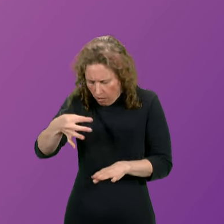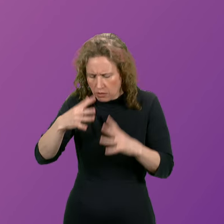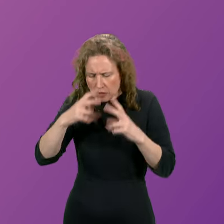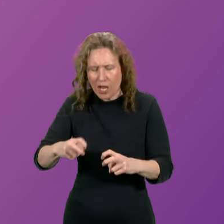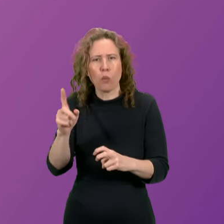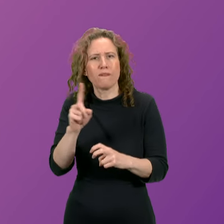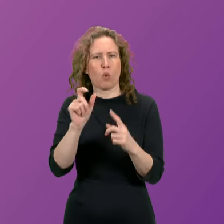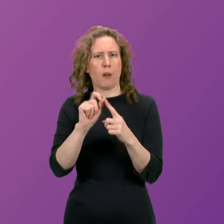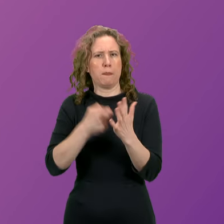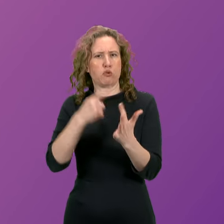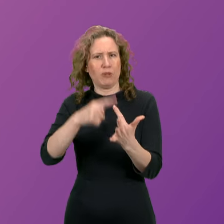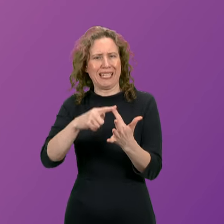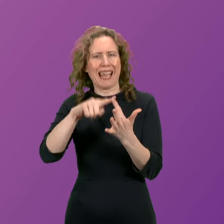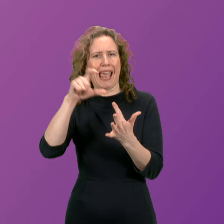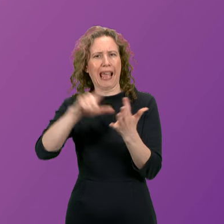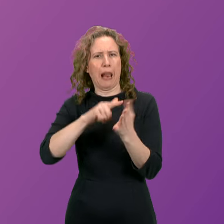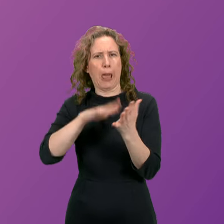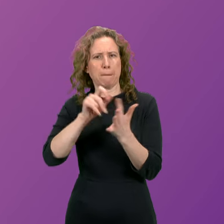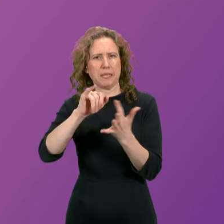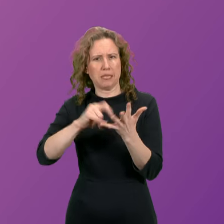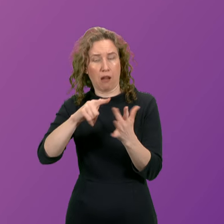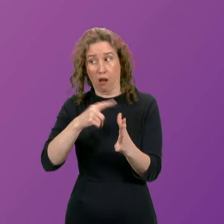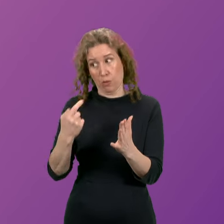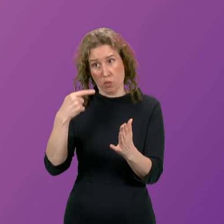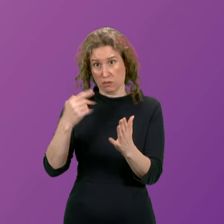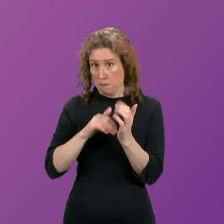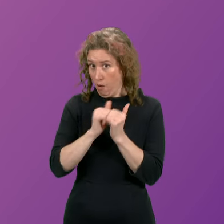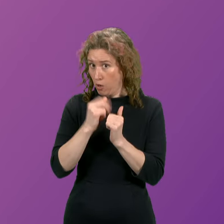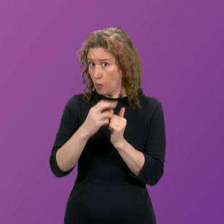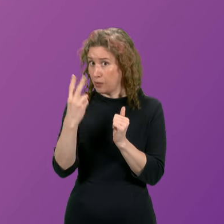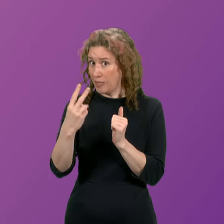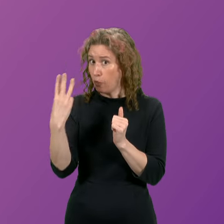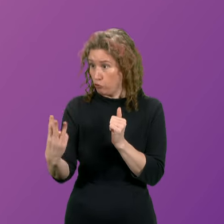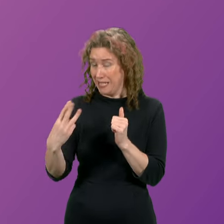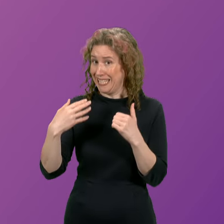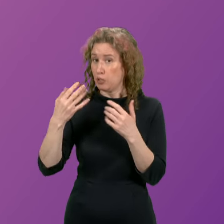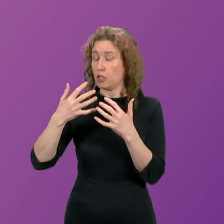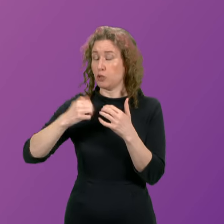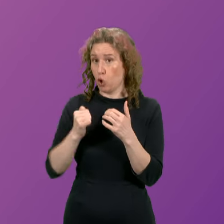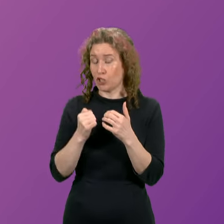in light of it having been recommended in March 2023 by the Scottish Health Technologies Group.